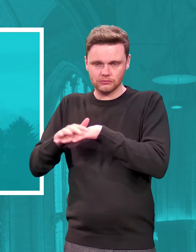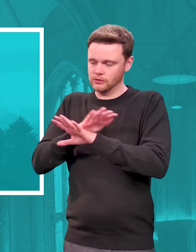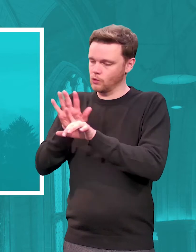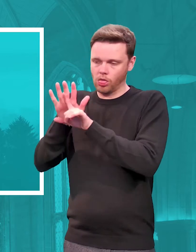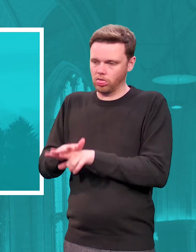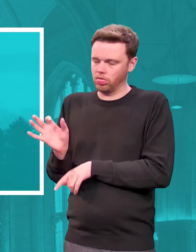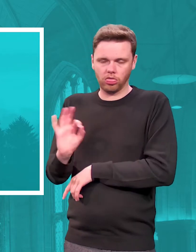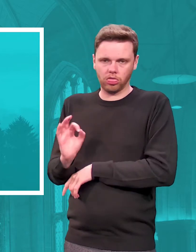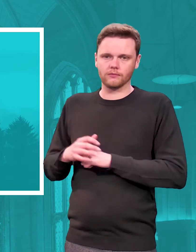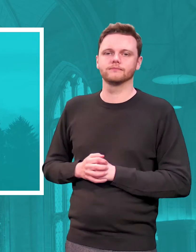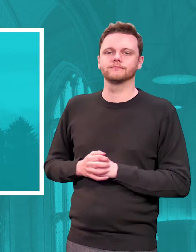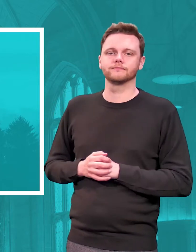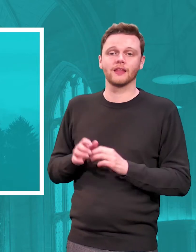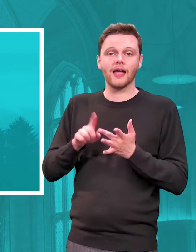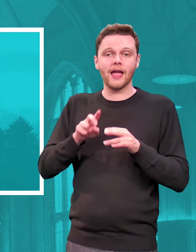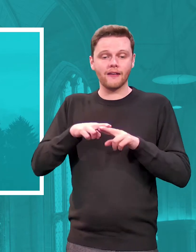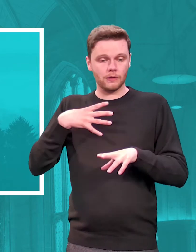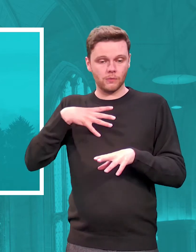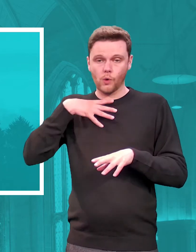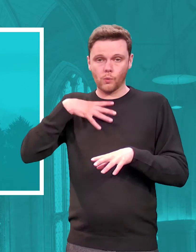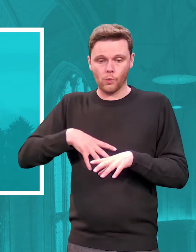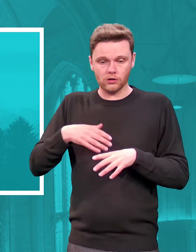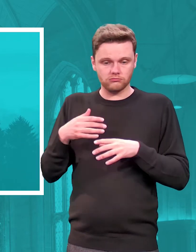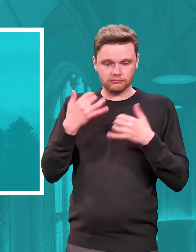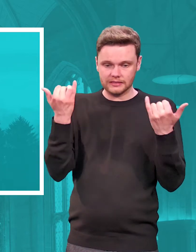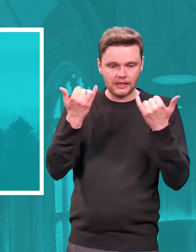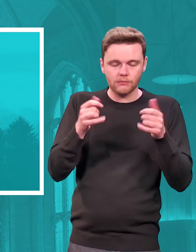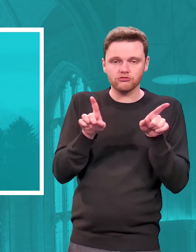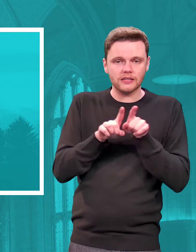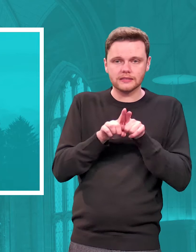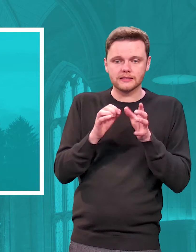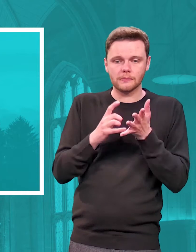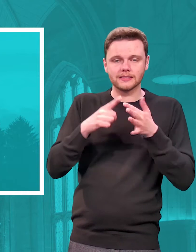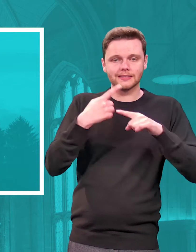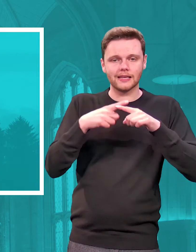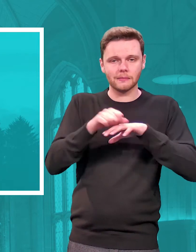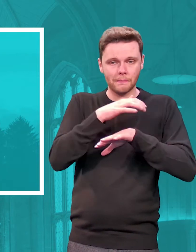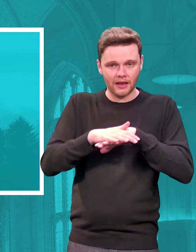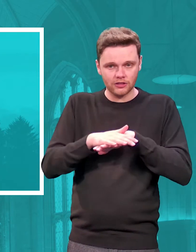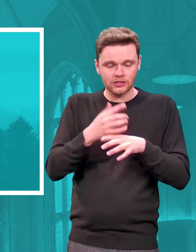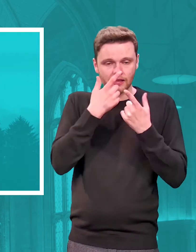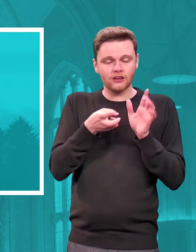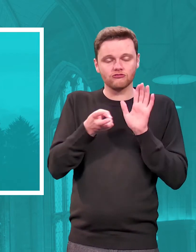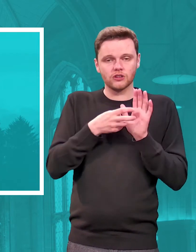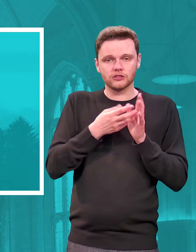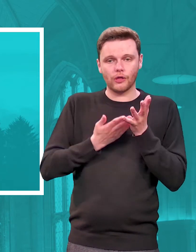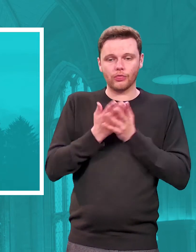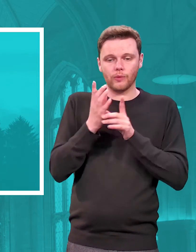Those who wish to celebrate same-sex marriages will be able to register through the Principal Clerk’s Office